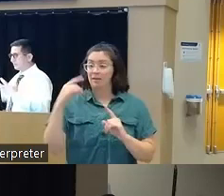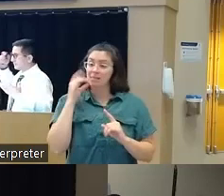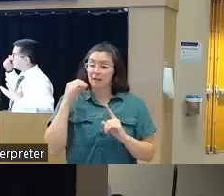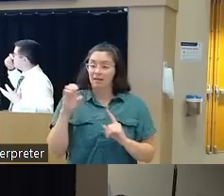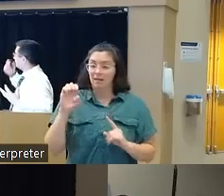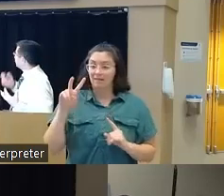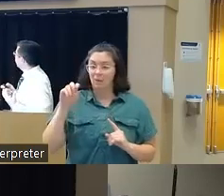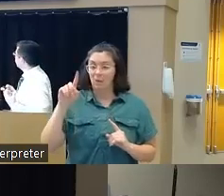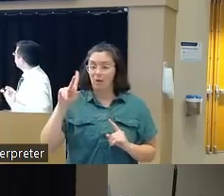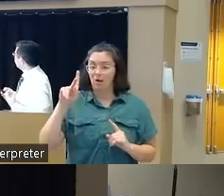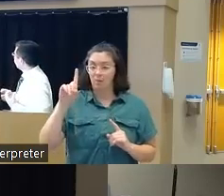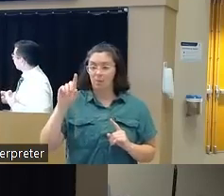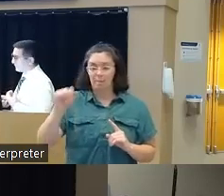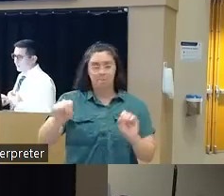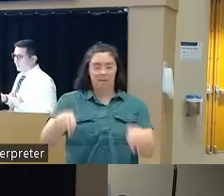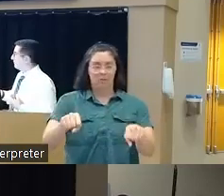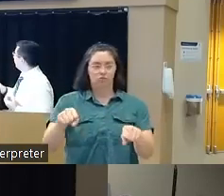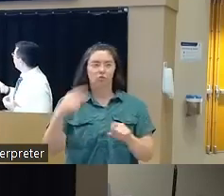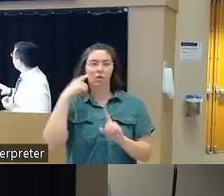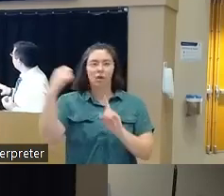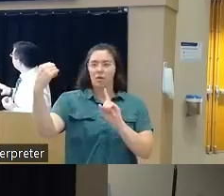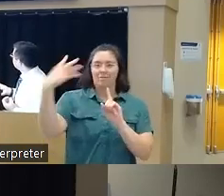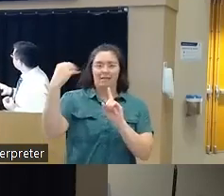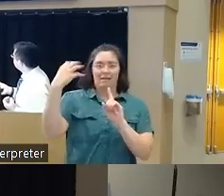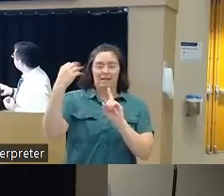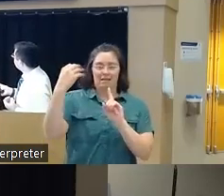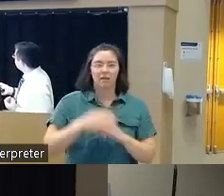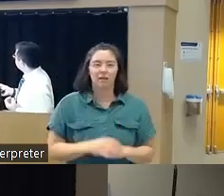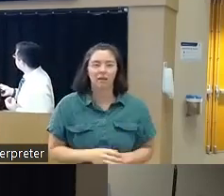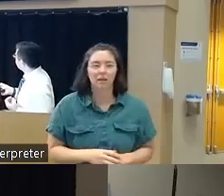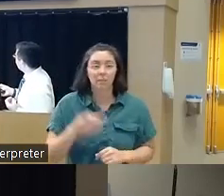eye we look to see what the response is in the brain we found that cathodal stimulation to No